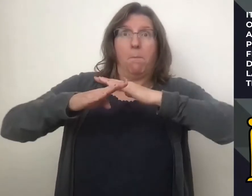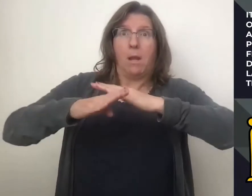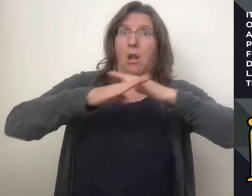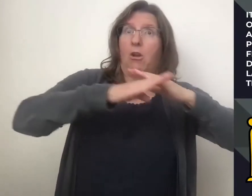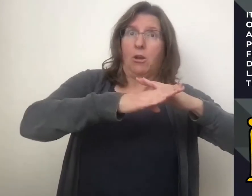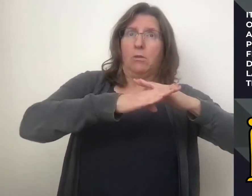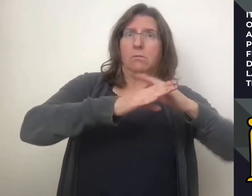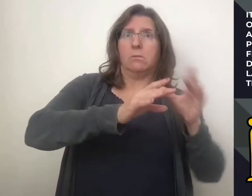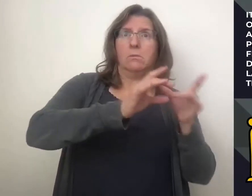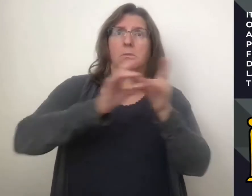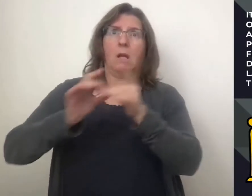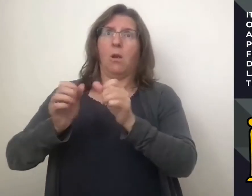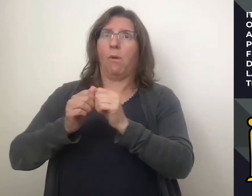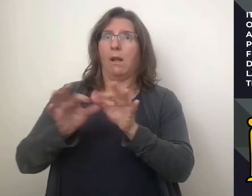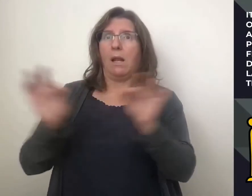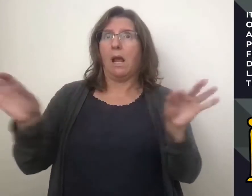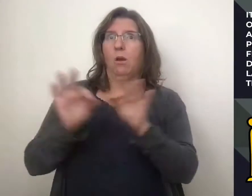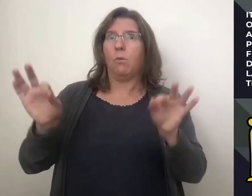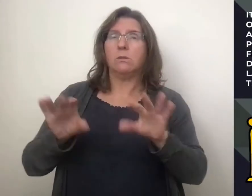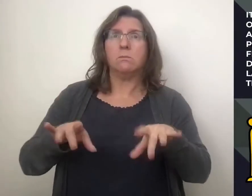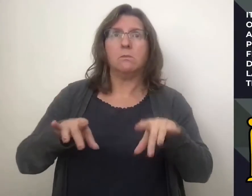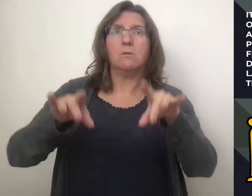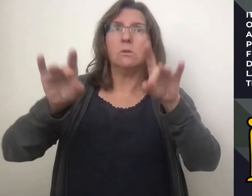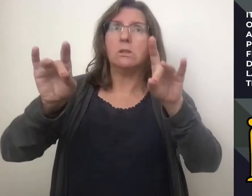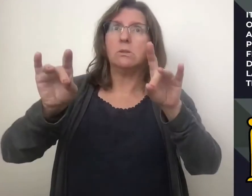The cause of the child’s language deprivation is NOT within the child.